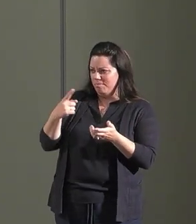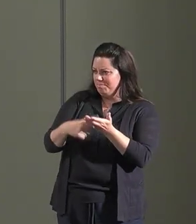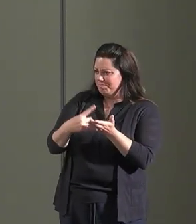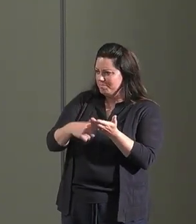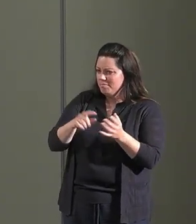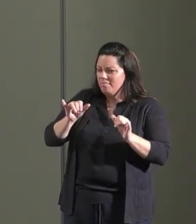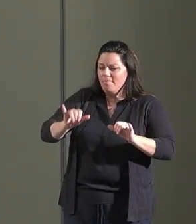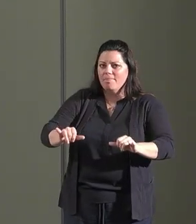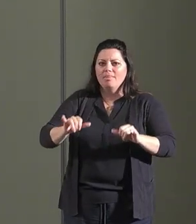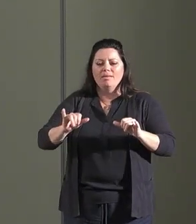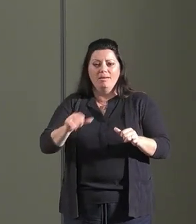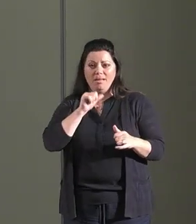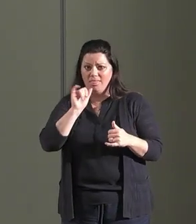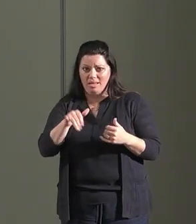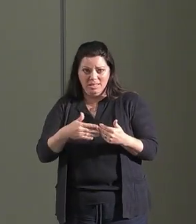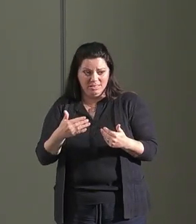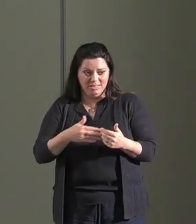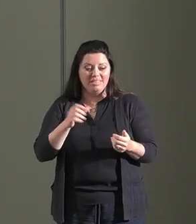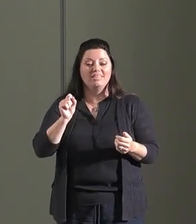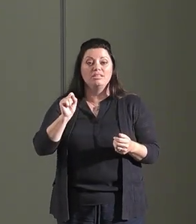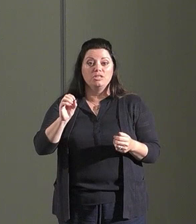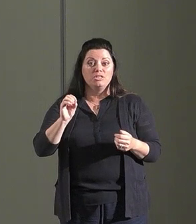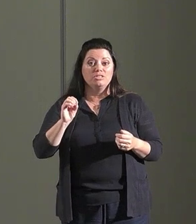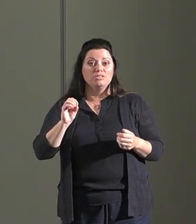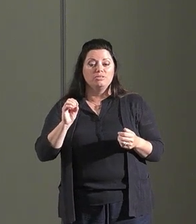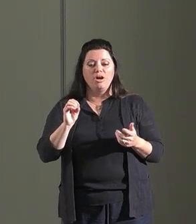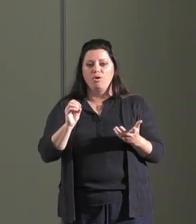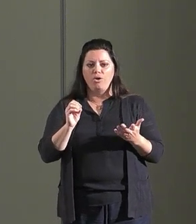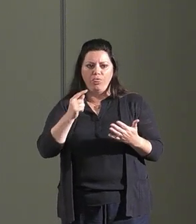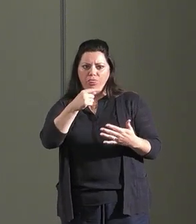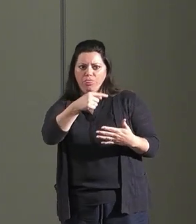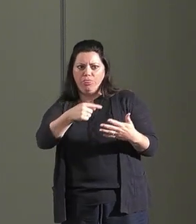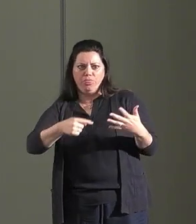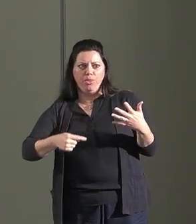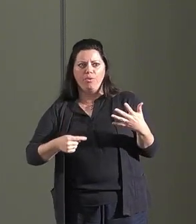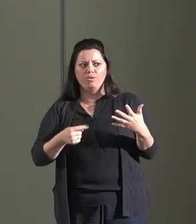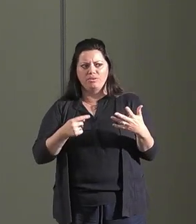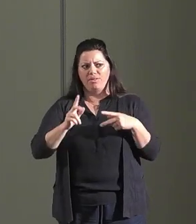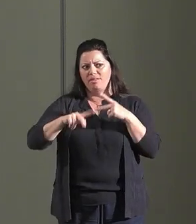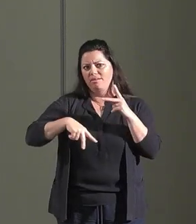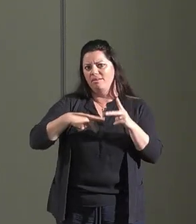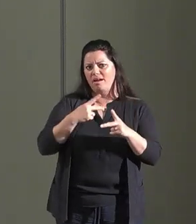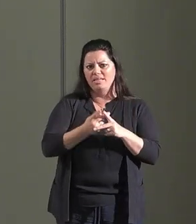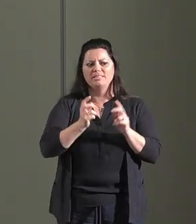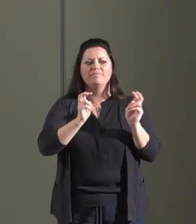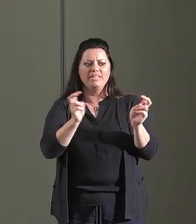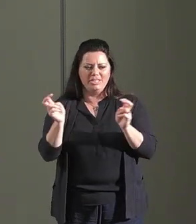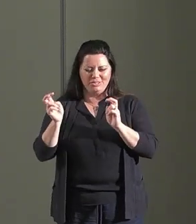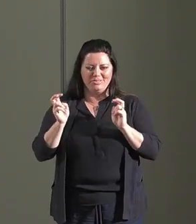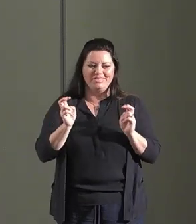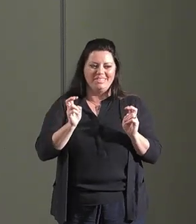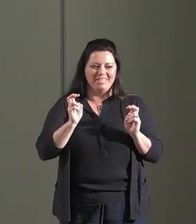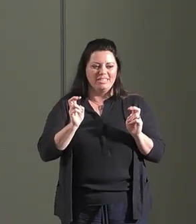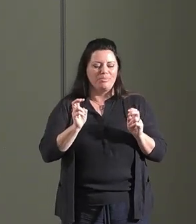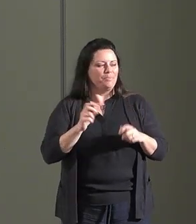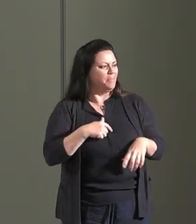It is not. >> ALAN: And, you know, those are the kind of issues that -- >> TIFFANY: Thank you Alan you are getting